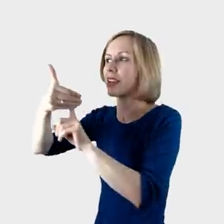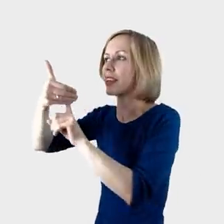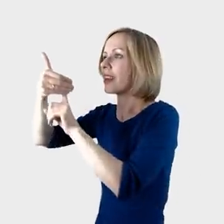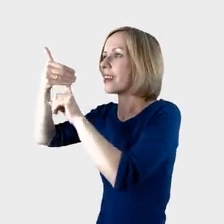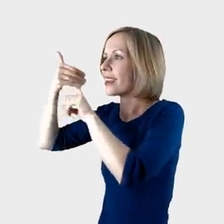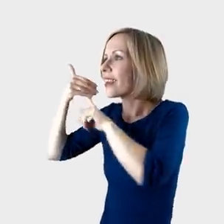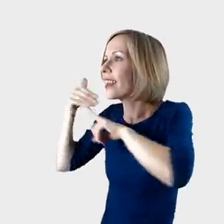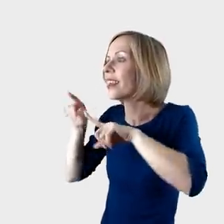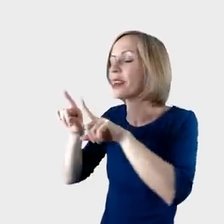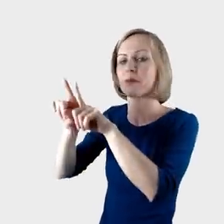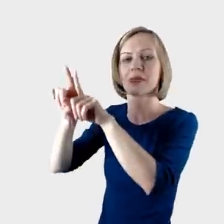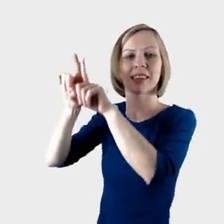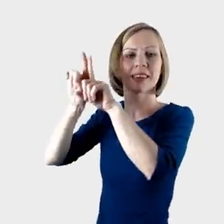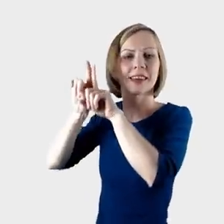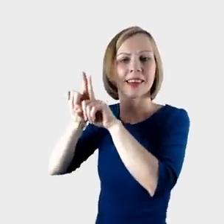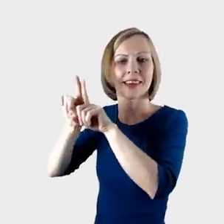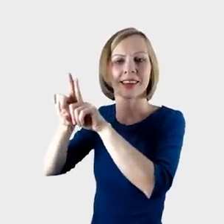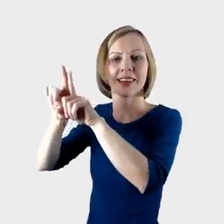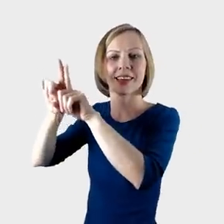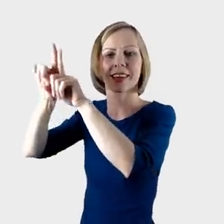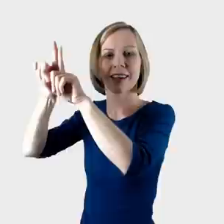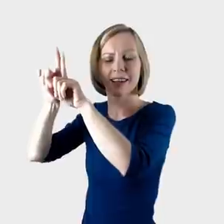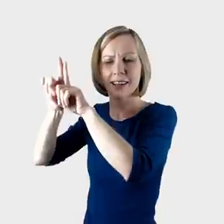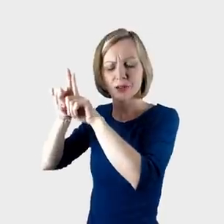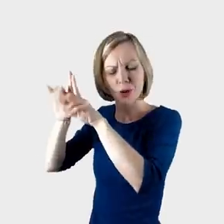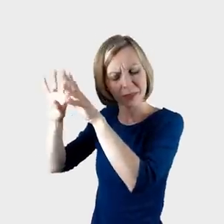Bring me near